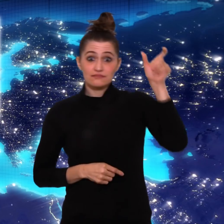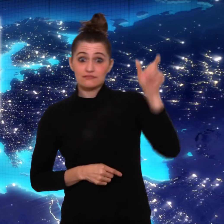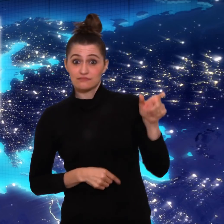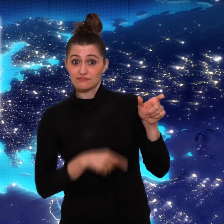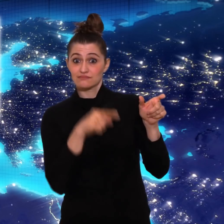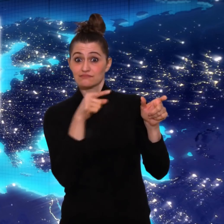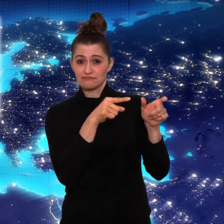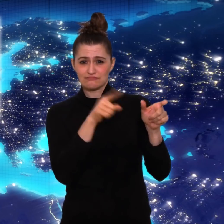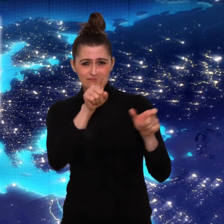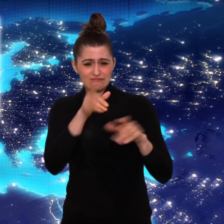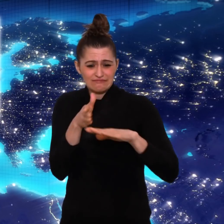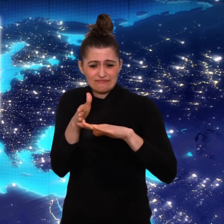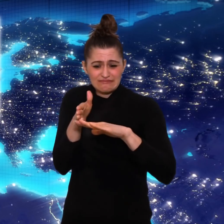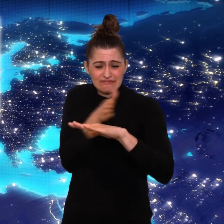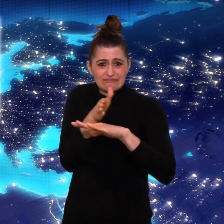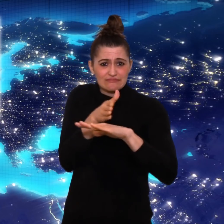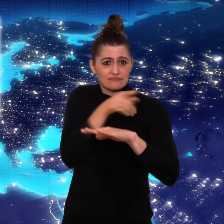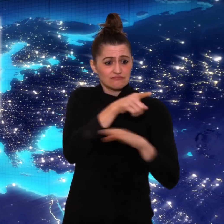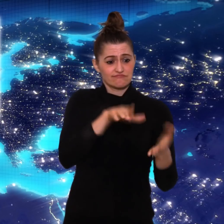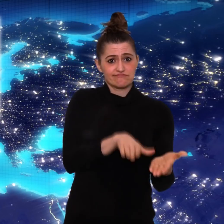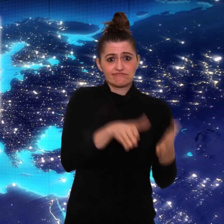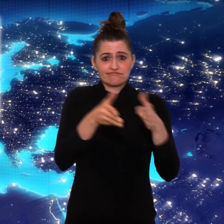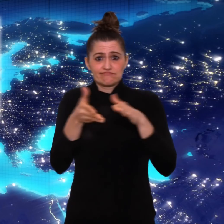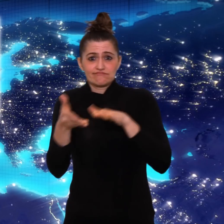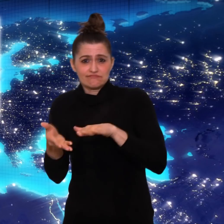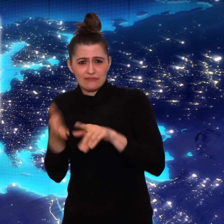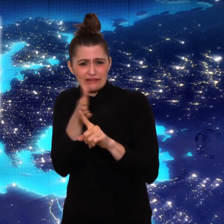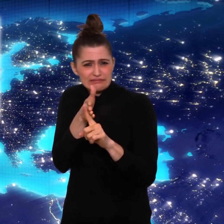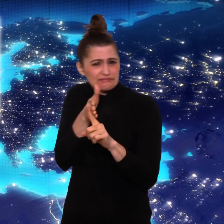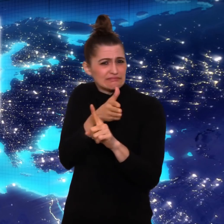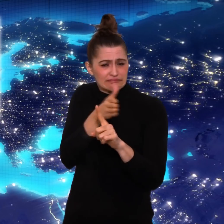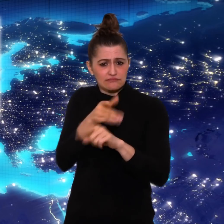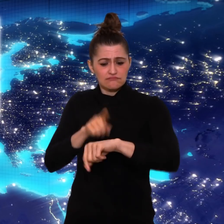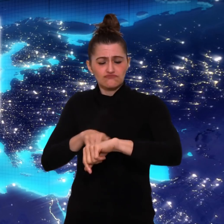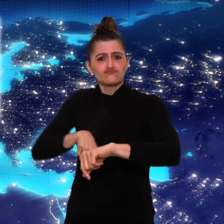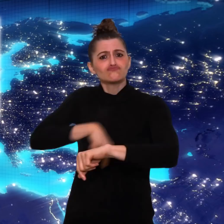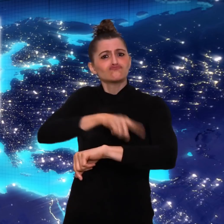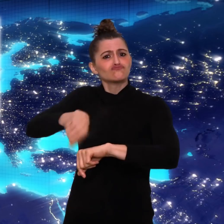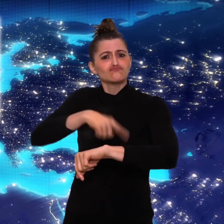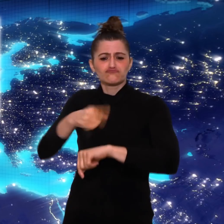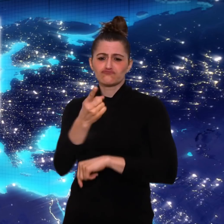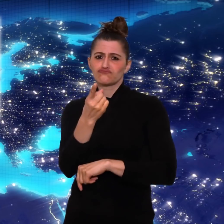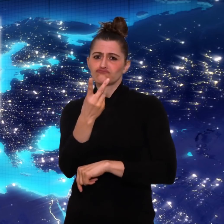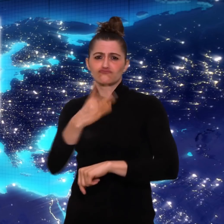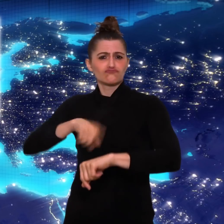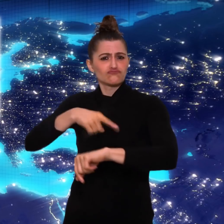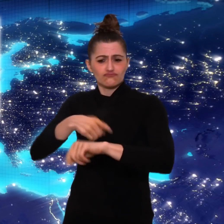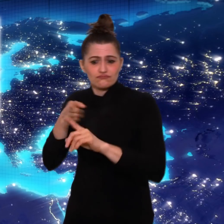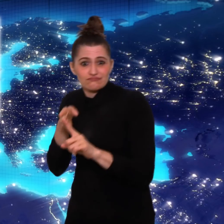Saudi officials had arrived in